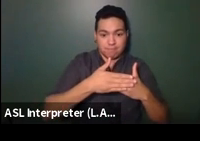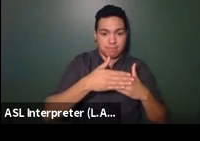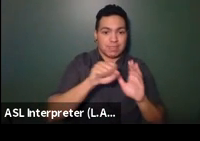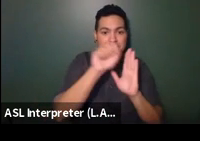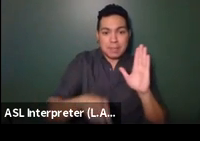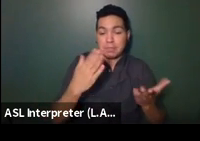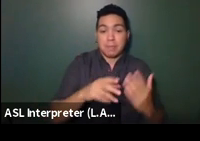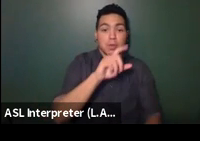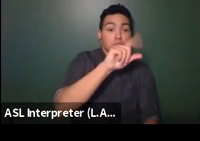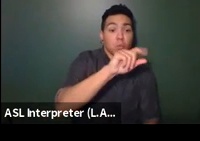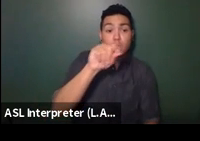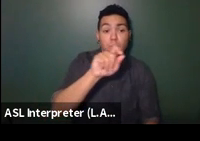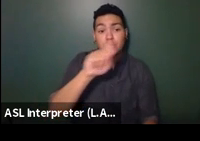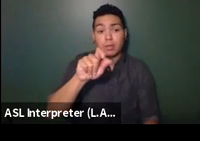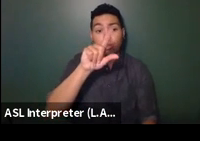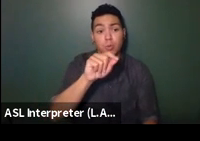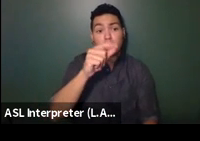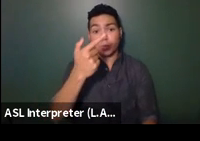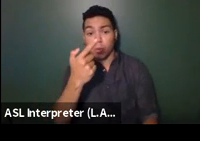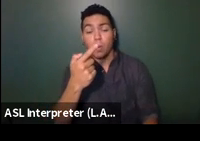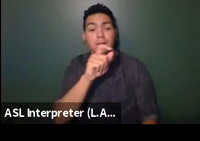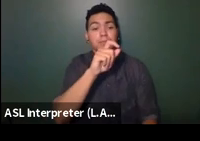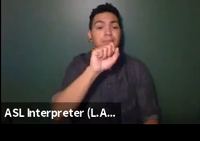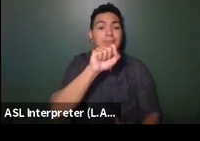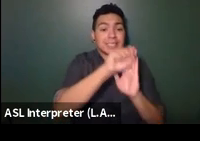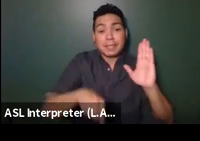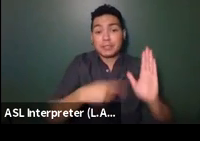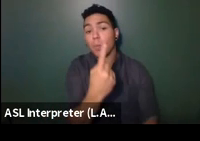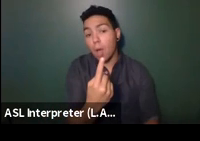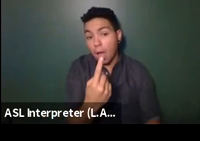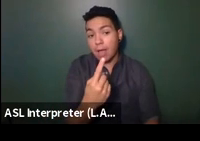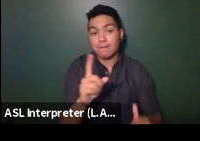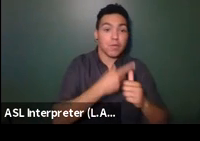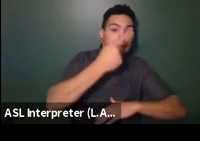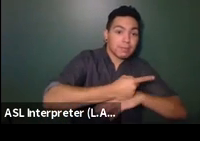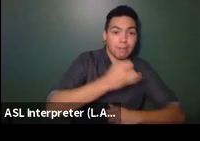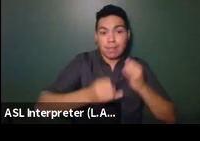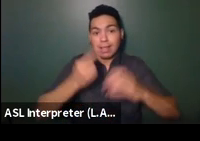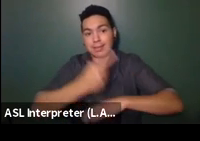ESD 189 - Amy Colburn: Dashboard 2021 semester one and I could put the first day and the last day of the semester as the grading period.